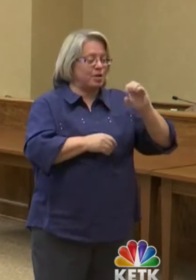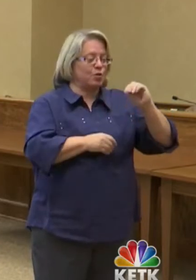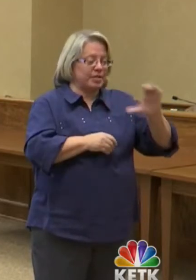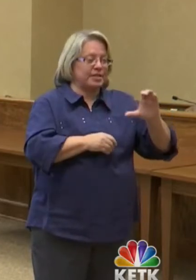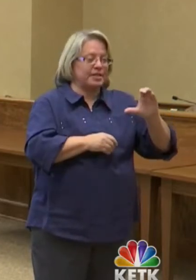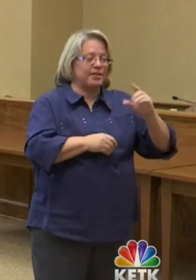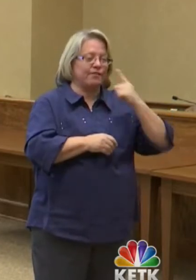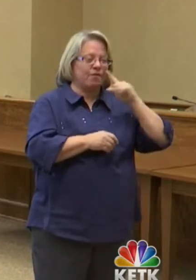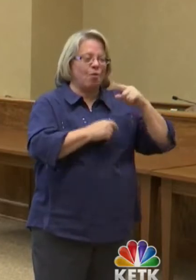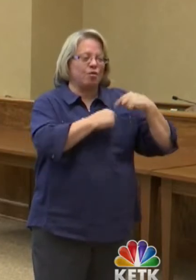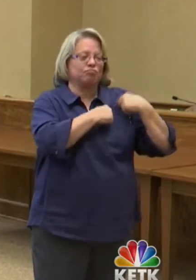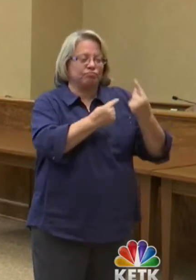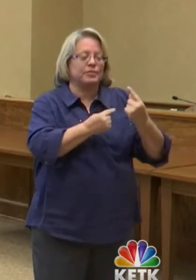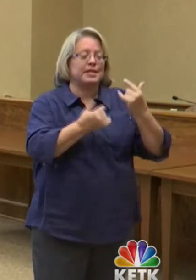OUR RESPONSIBLE RESTART PLAN